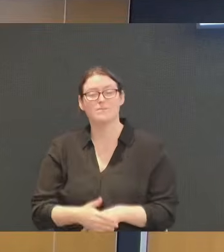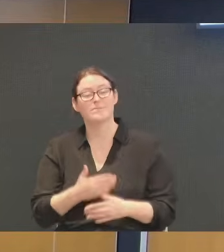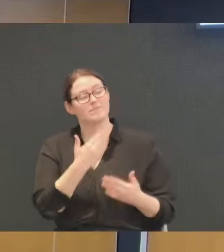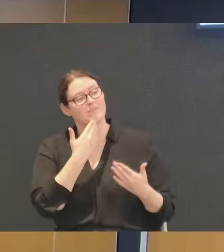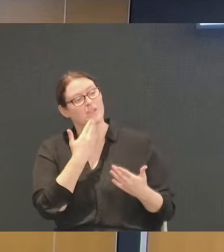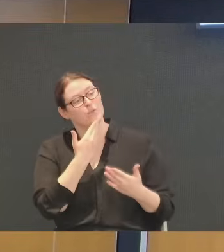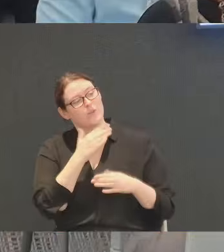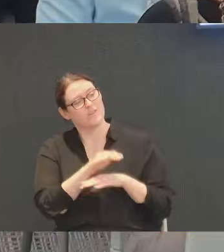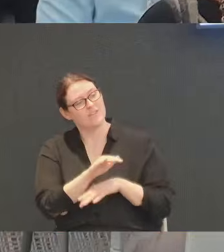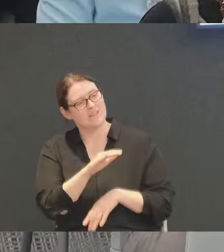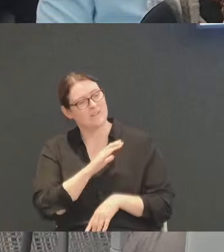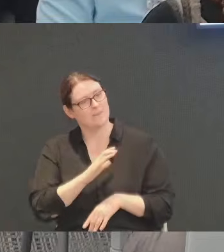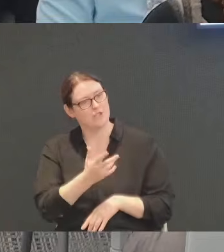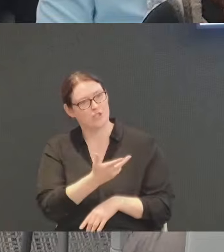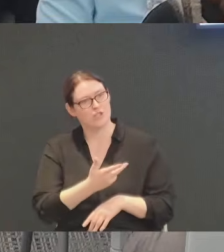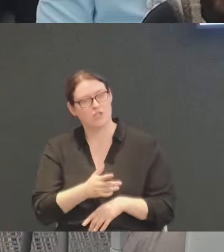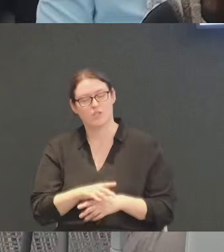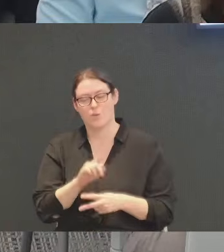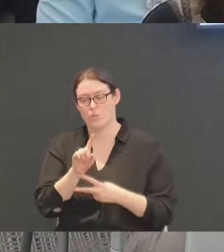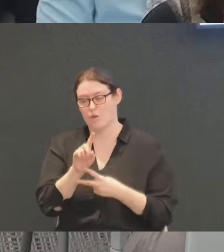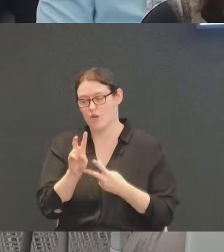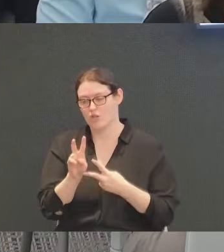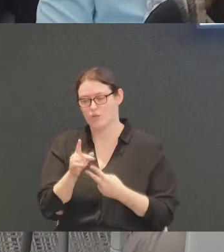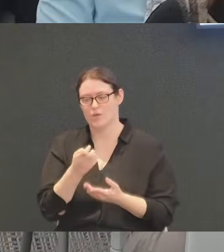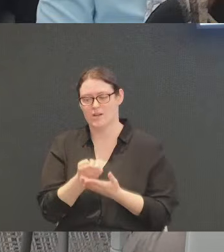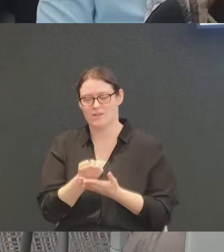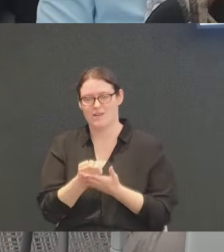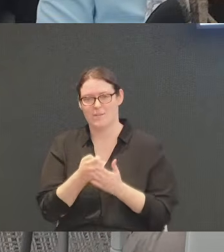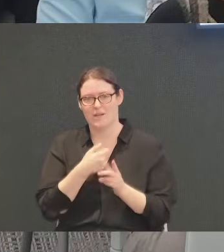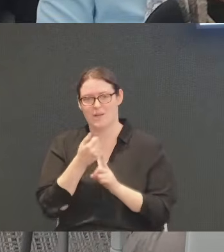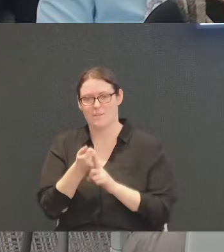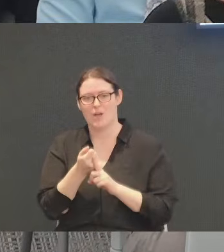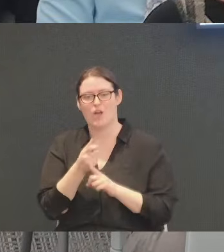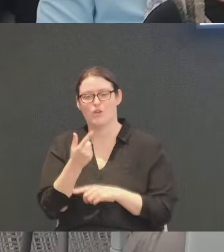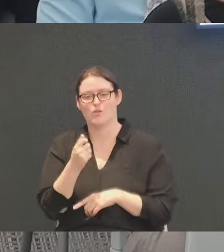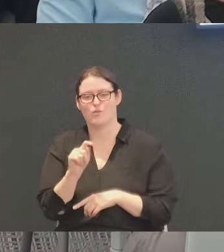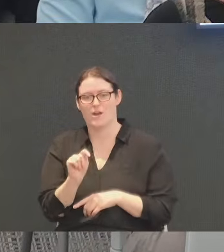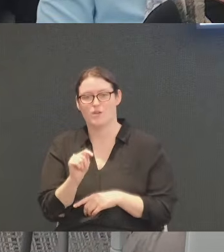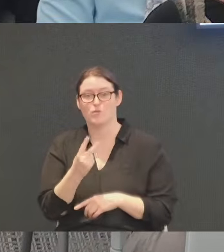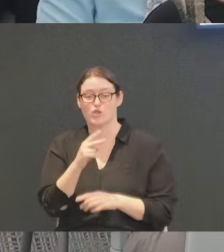Commissioners. Bye one and two are economic impact grant agreements with two communities. Uh, the